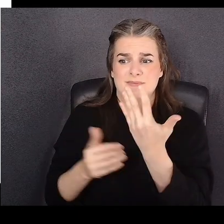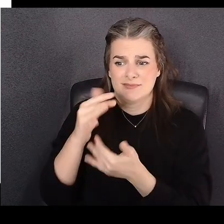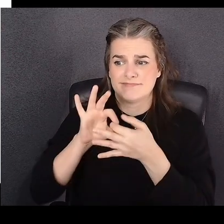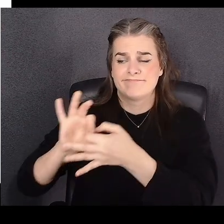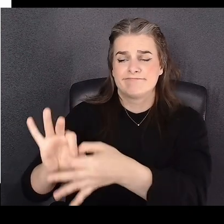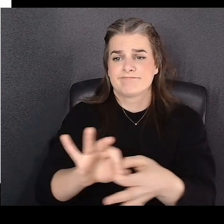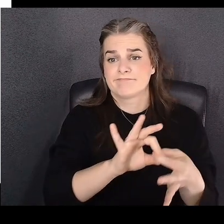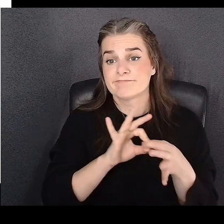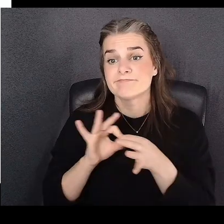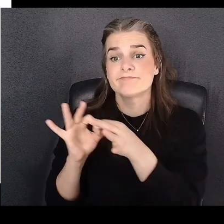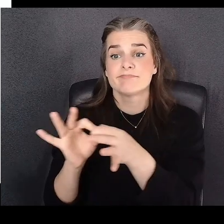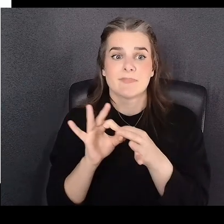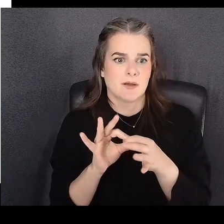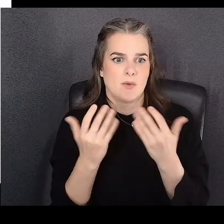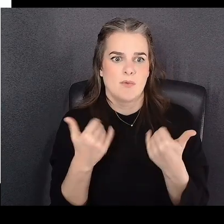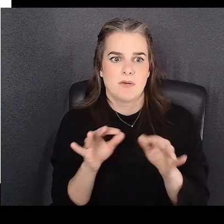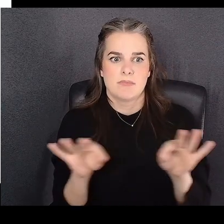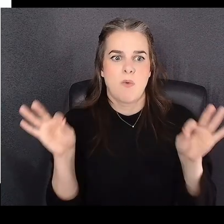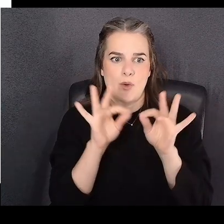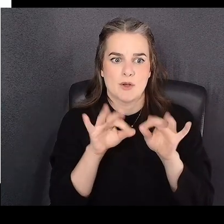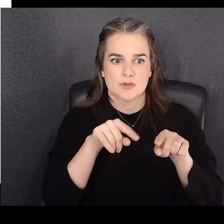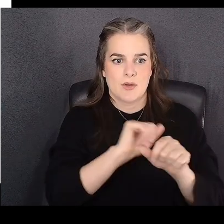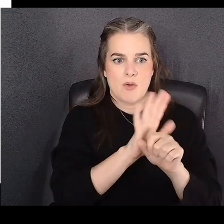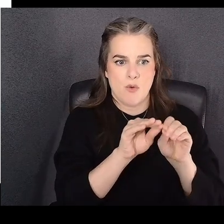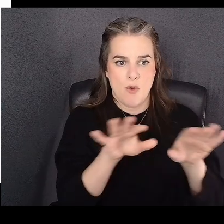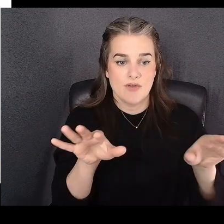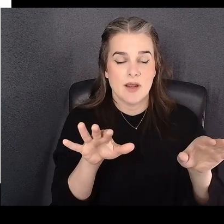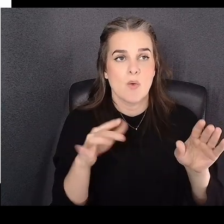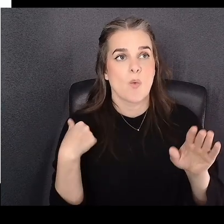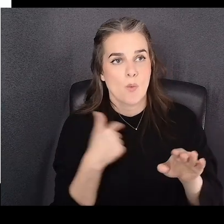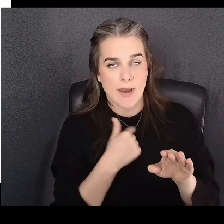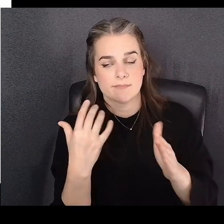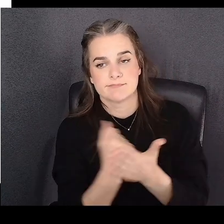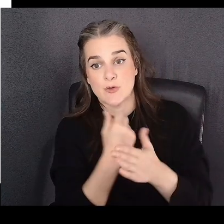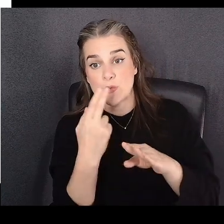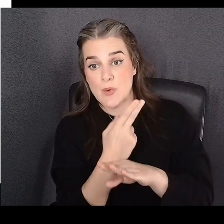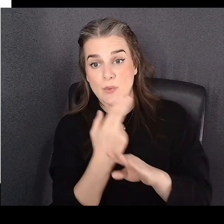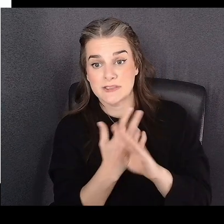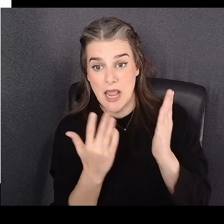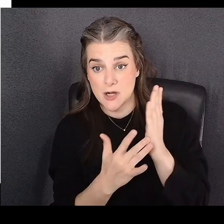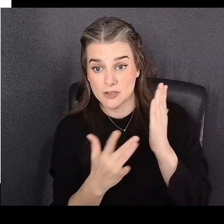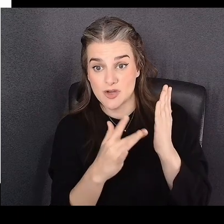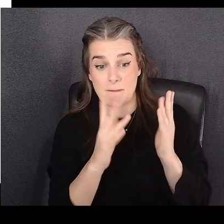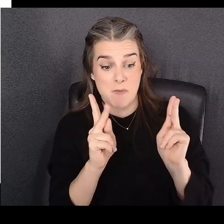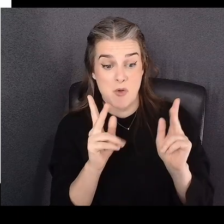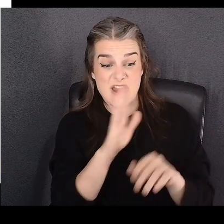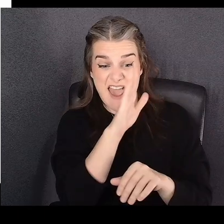We were able to use technology for folks that have never touched the computer lab, never had any desire